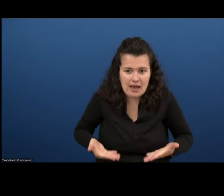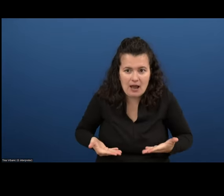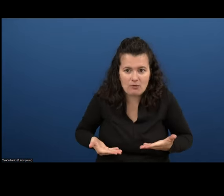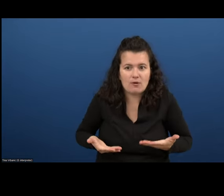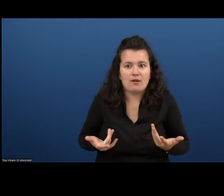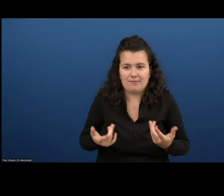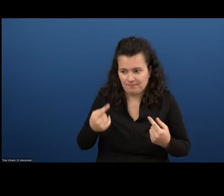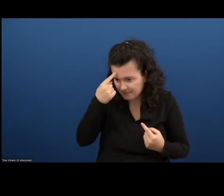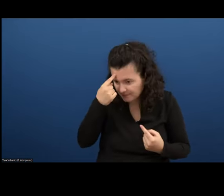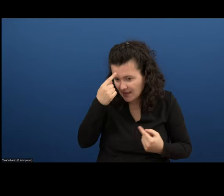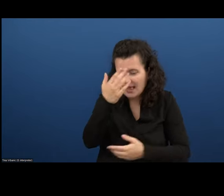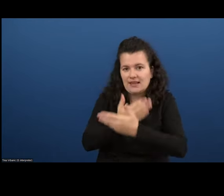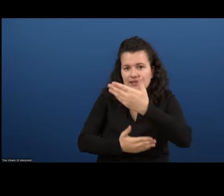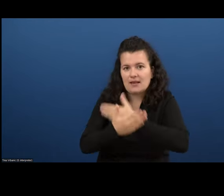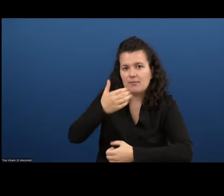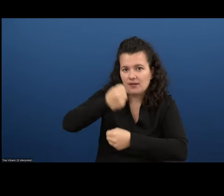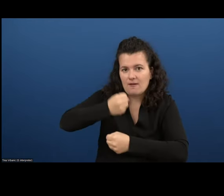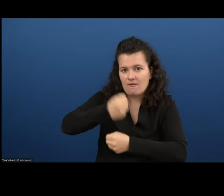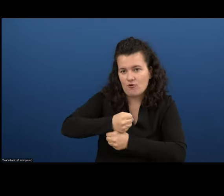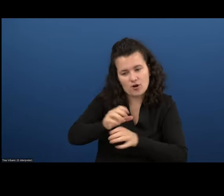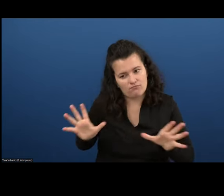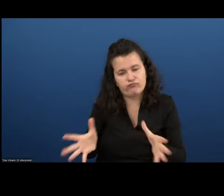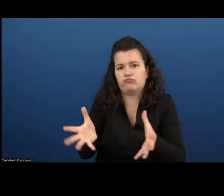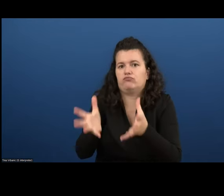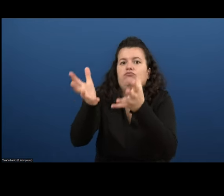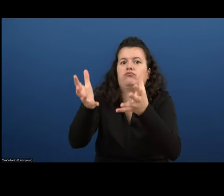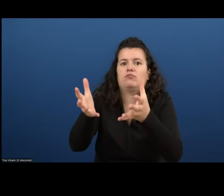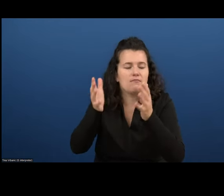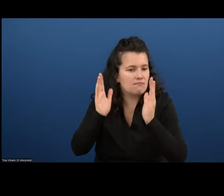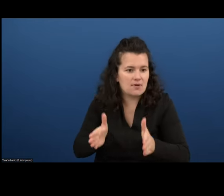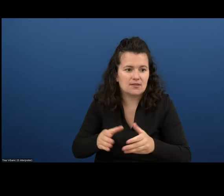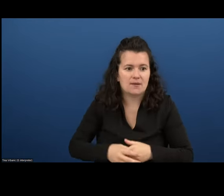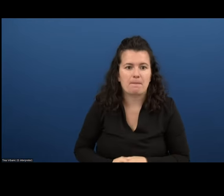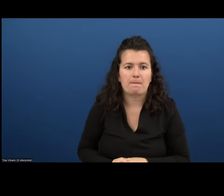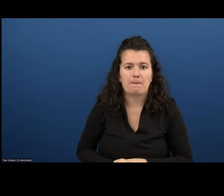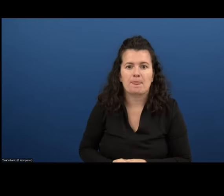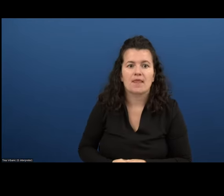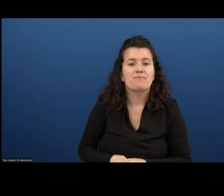disabilities. 09:42:30 Kindly request recall that the 2021,